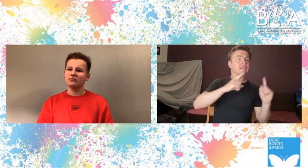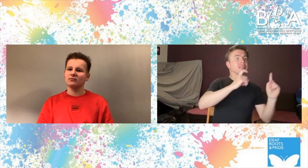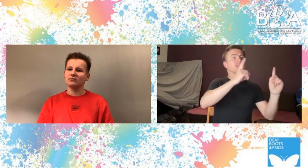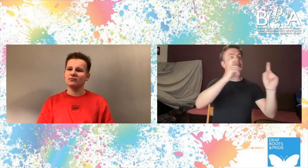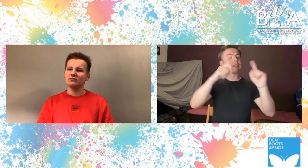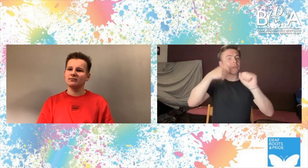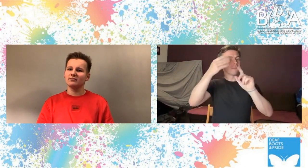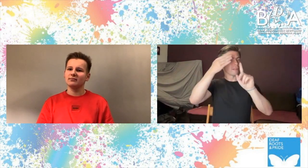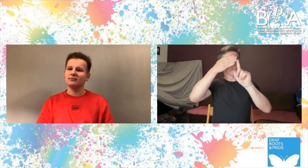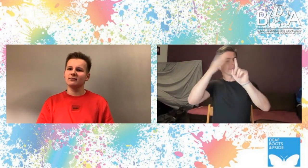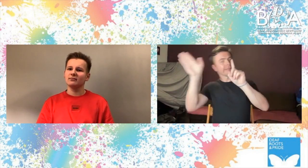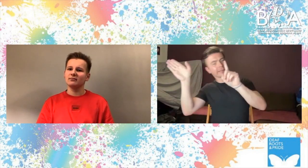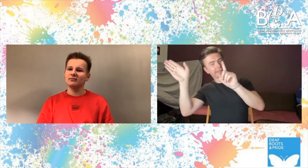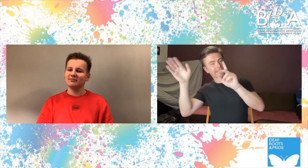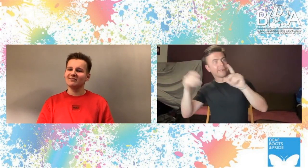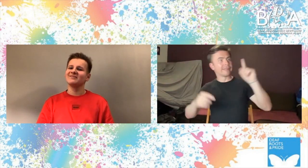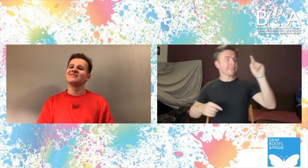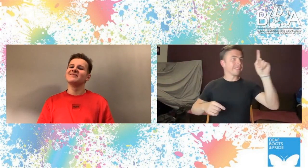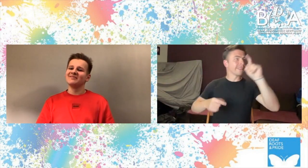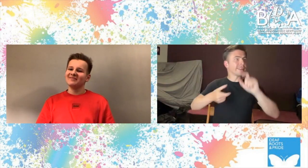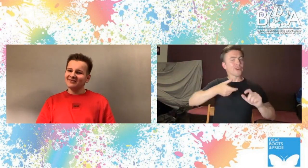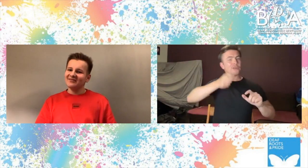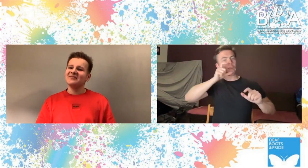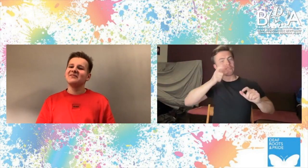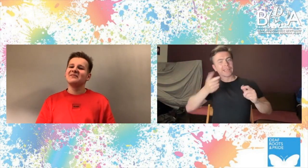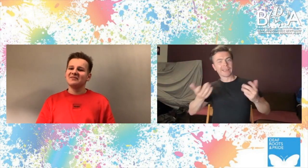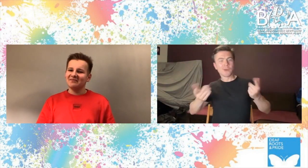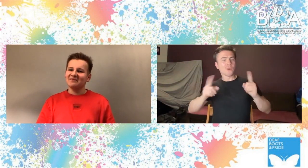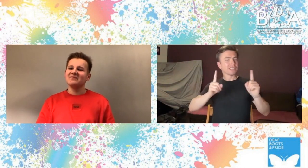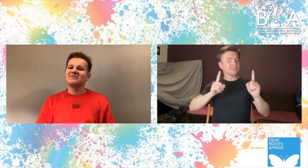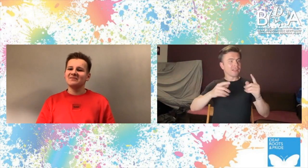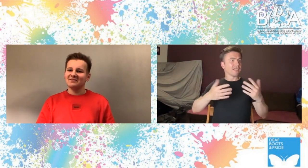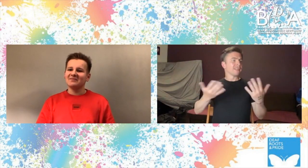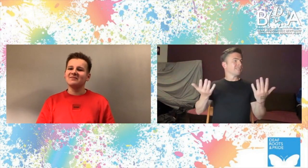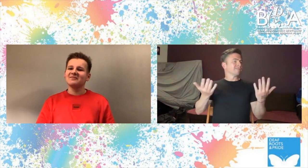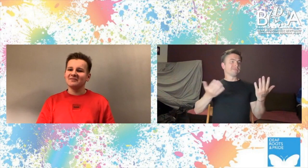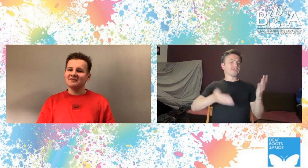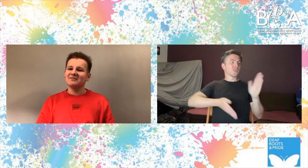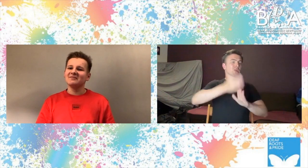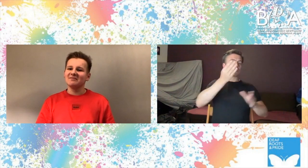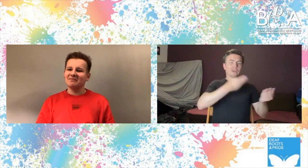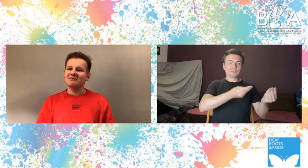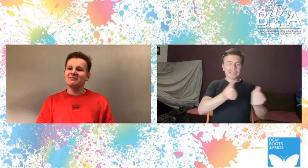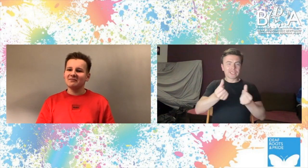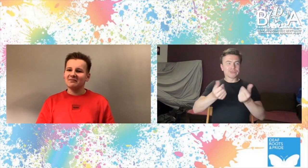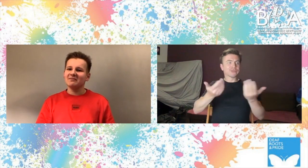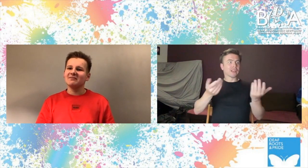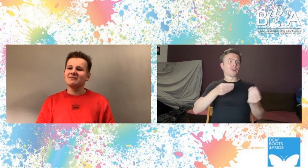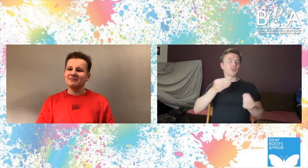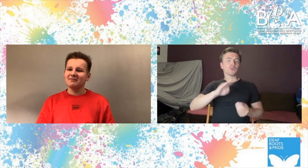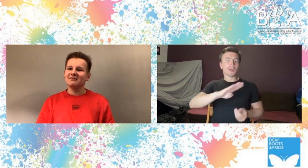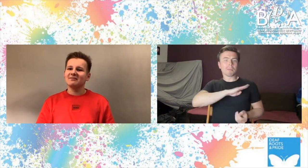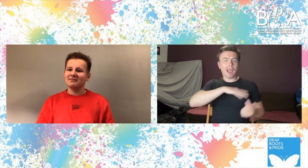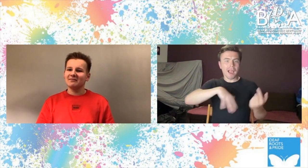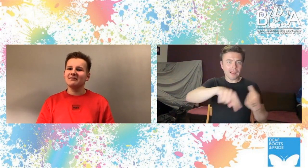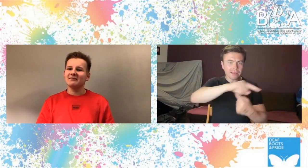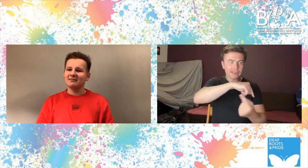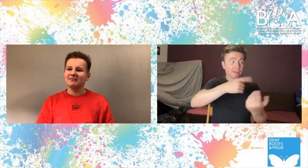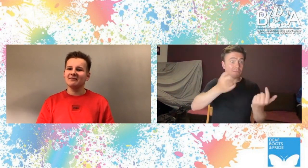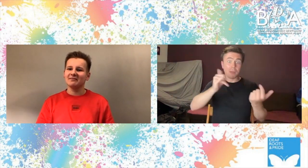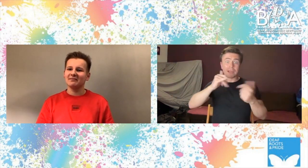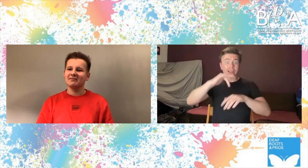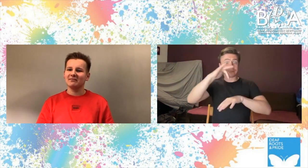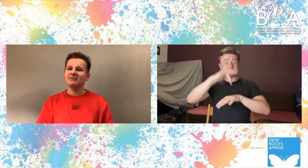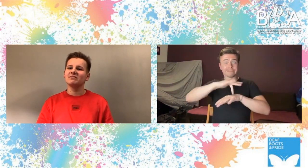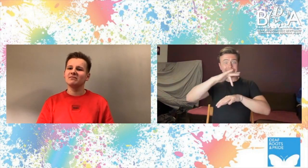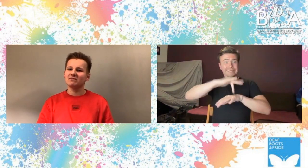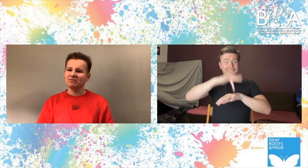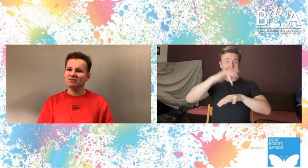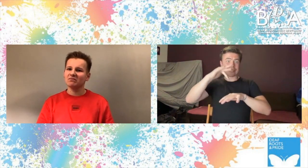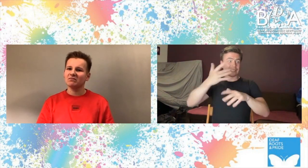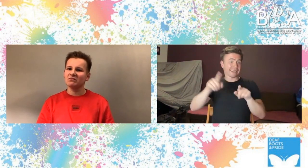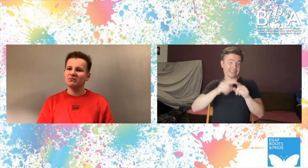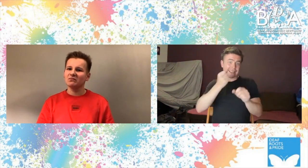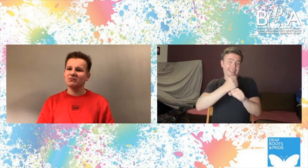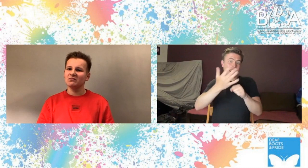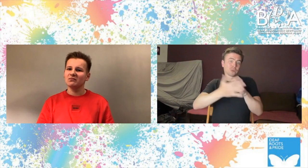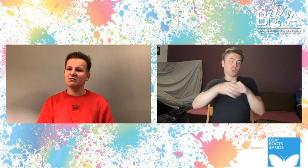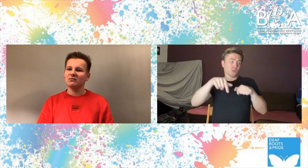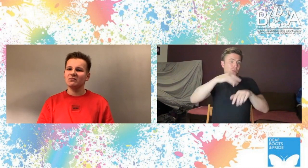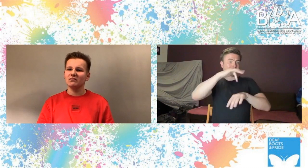it sociable. Go to the beach or a park. You could do it in the centre of a city like Glasgow,